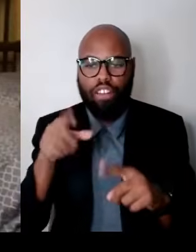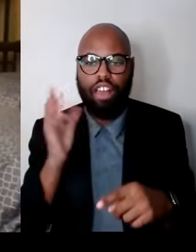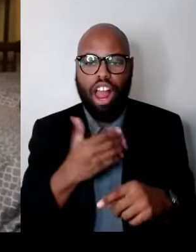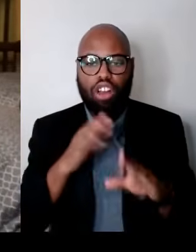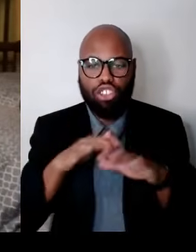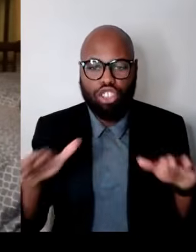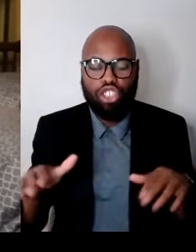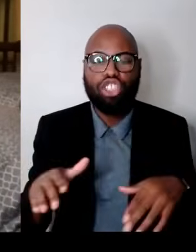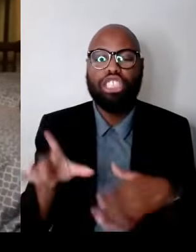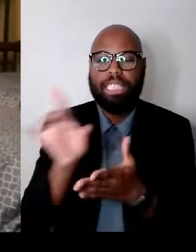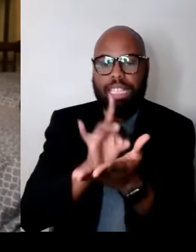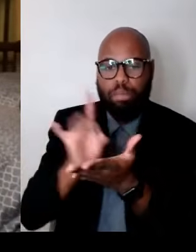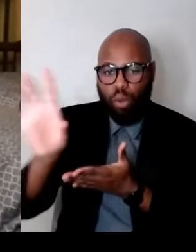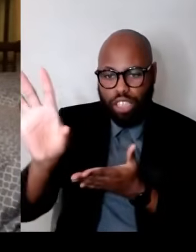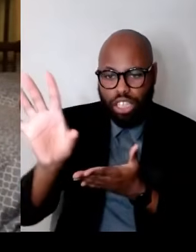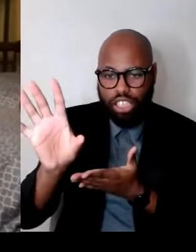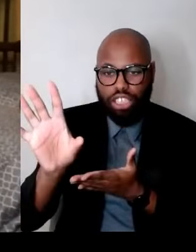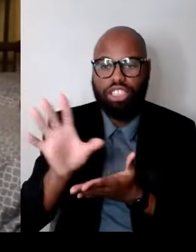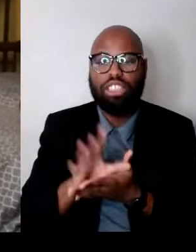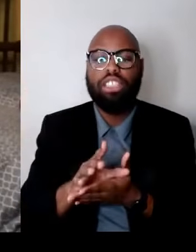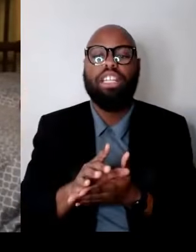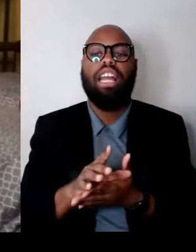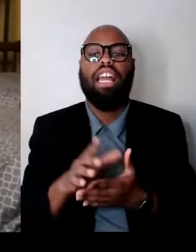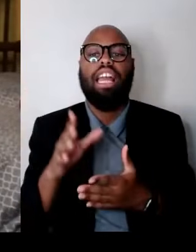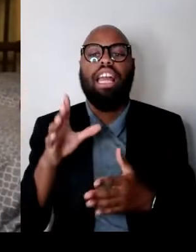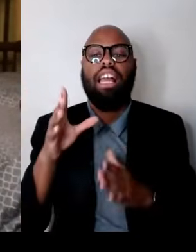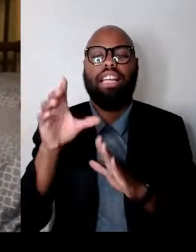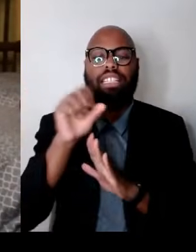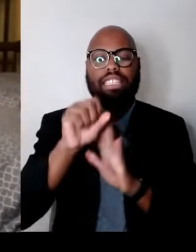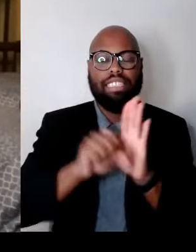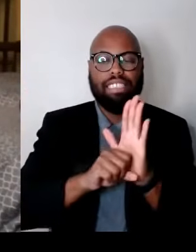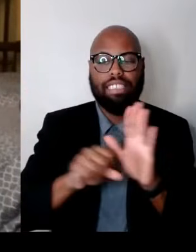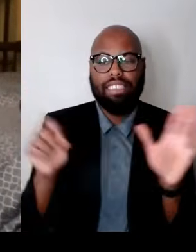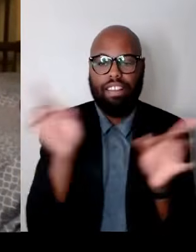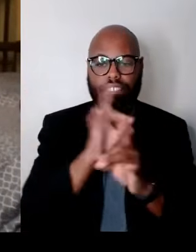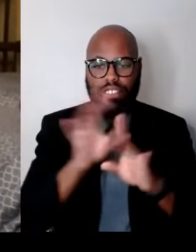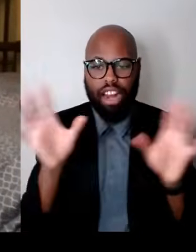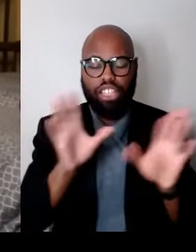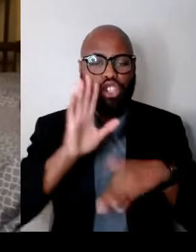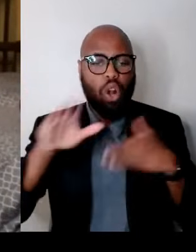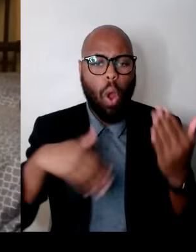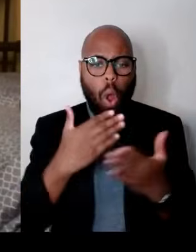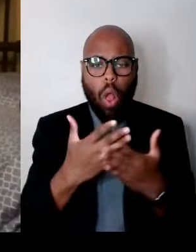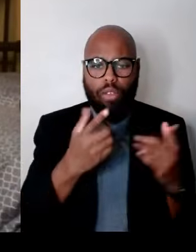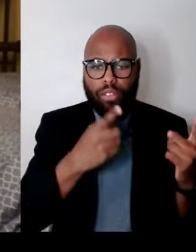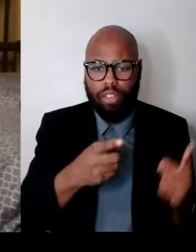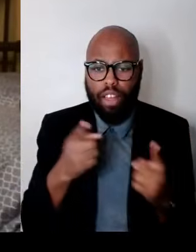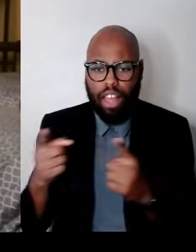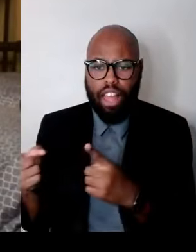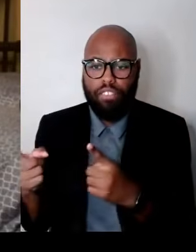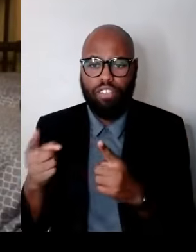and de facto and state violence. And all of this has been done in the service of the white narrative.